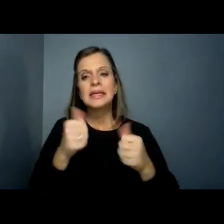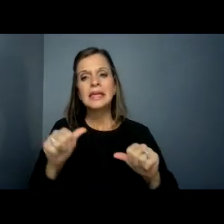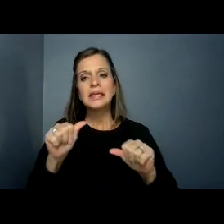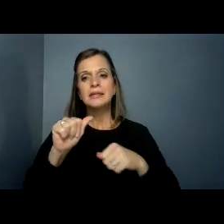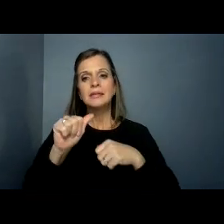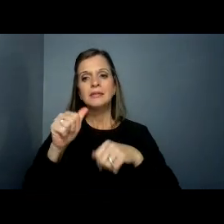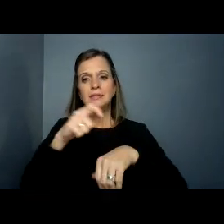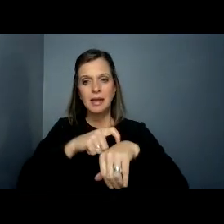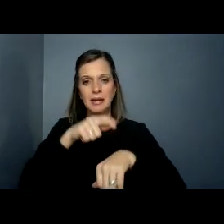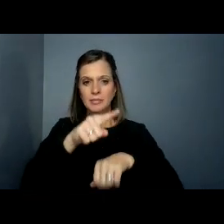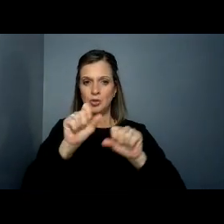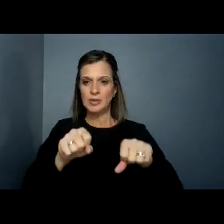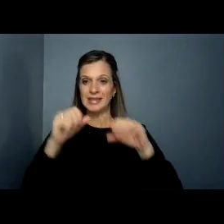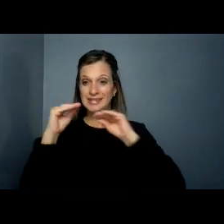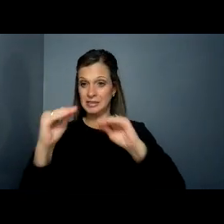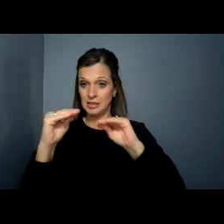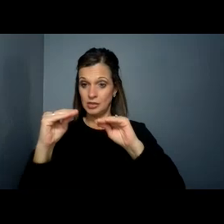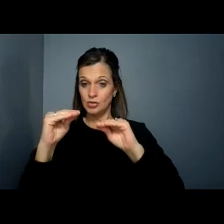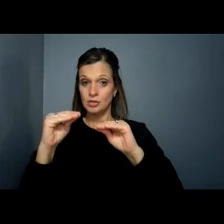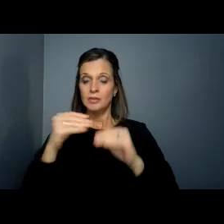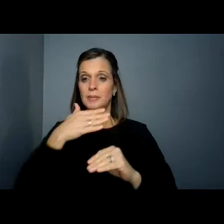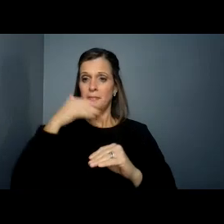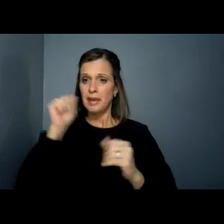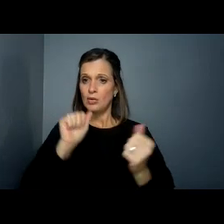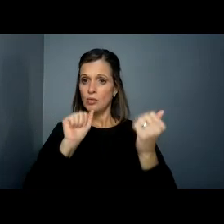better strategies to learning it's it's it's going to help.